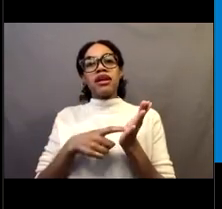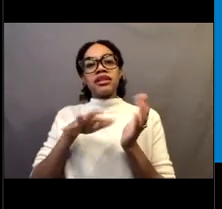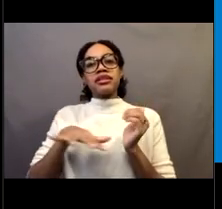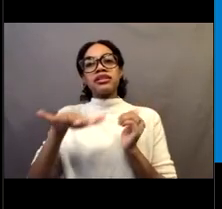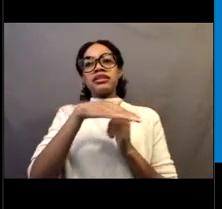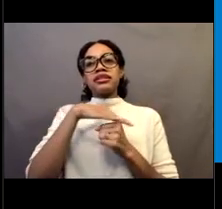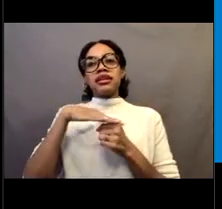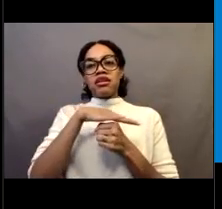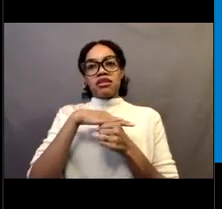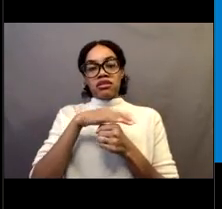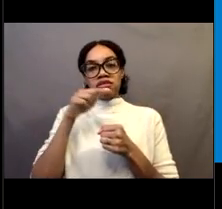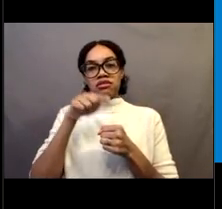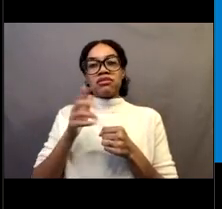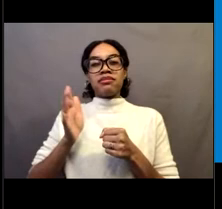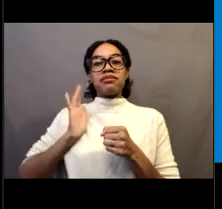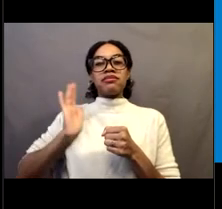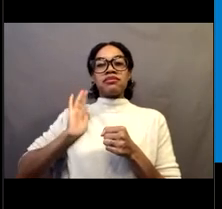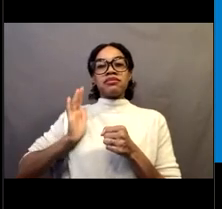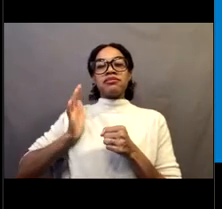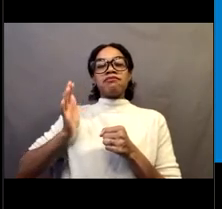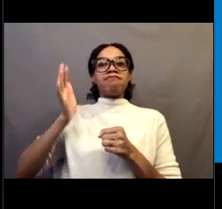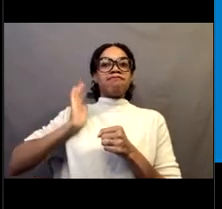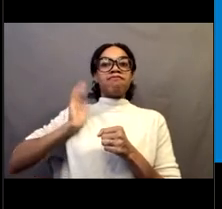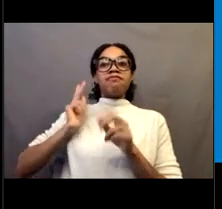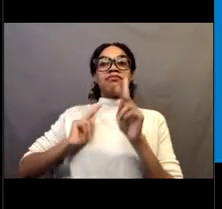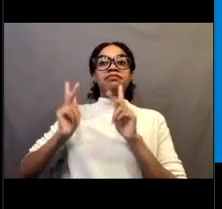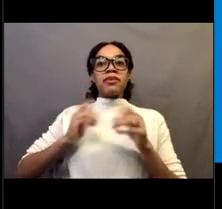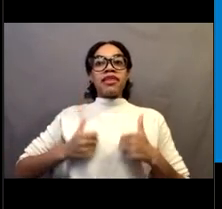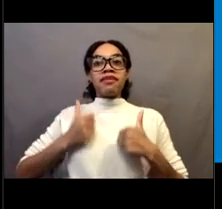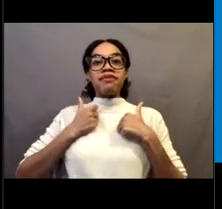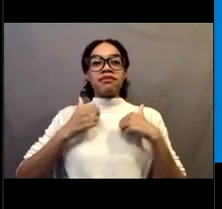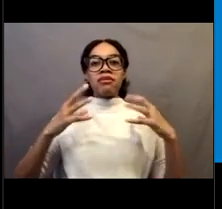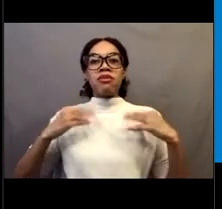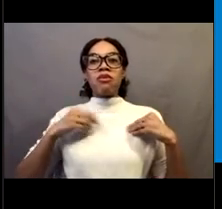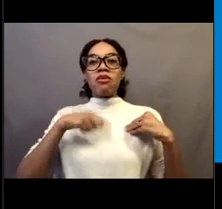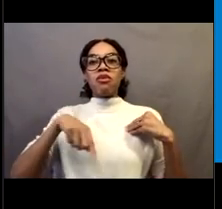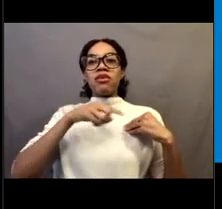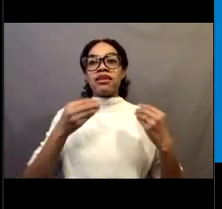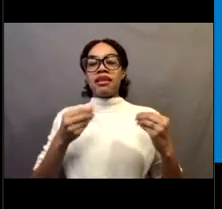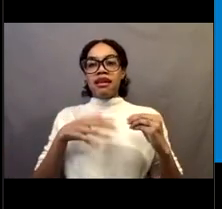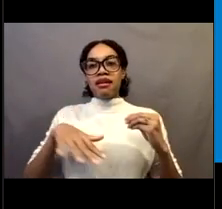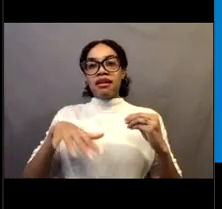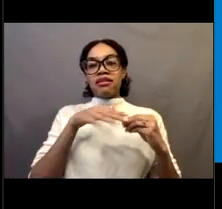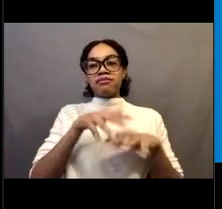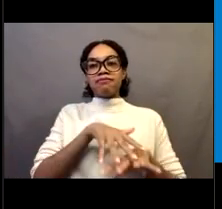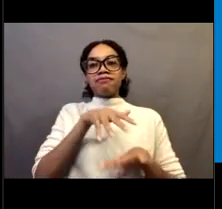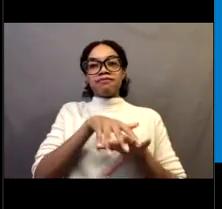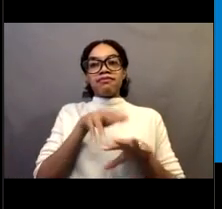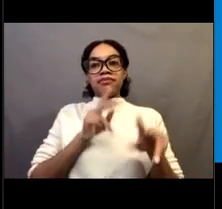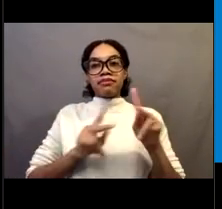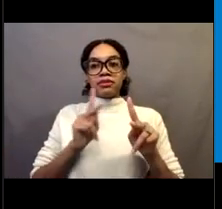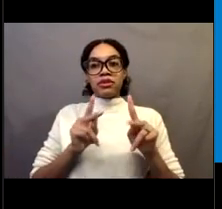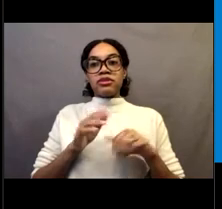who have substantial knowledge and traditional knowledge and much to share with us. We acknowledge that Kanesa is coming to us